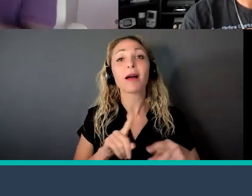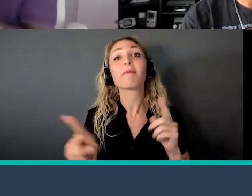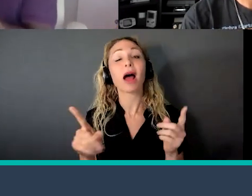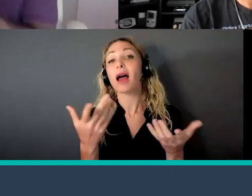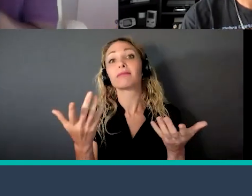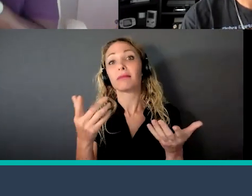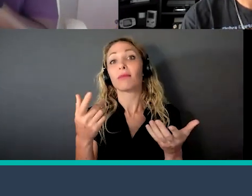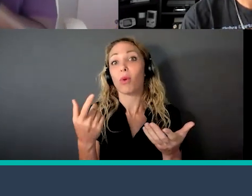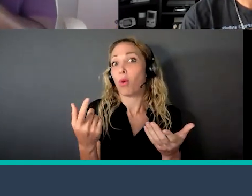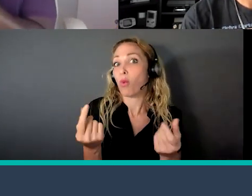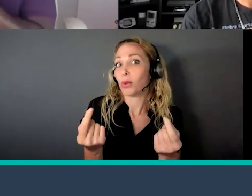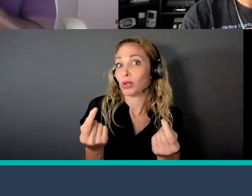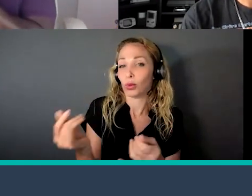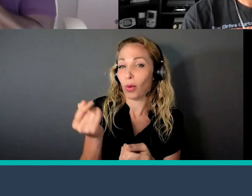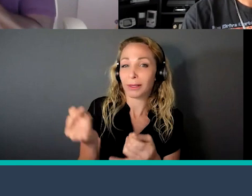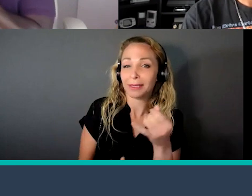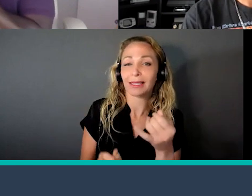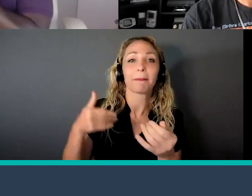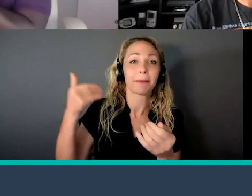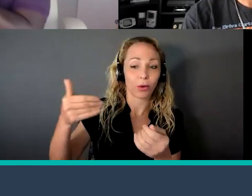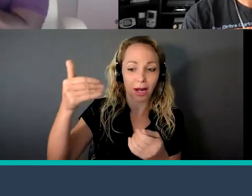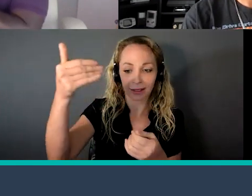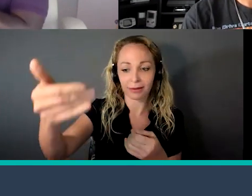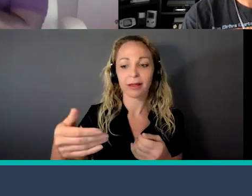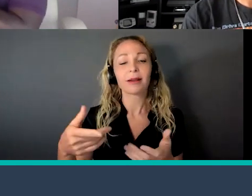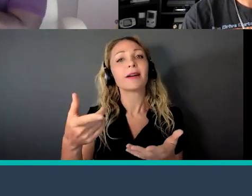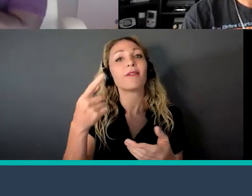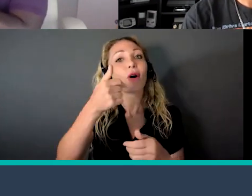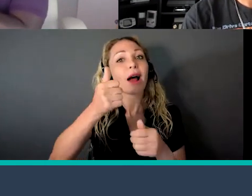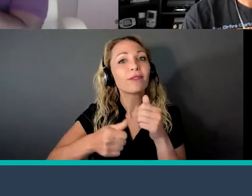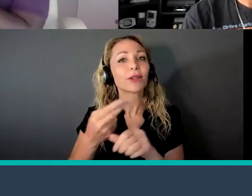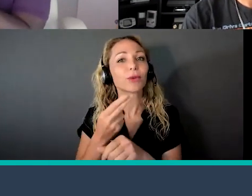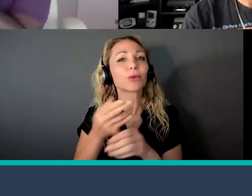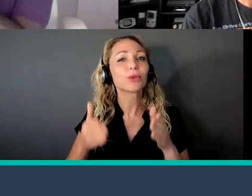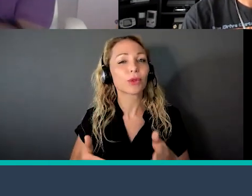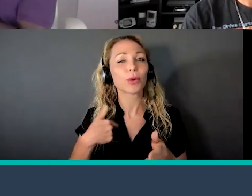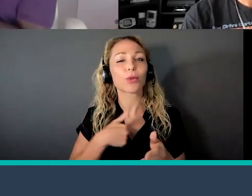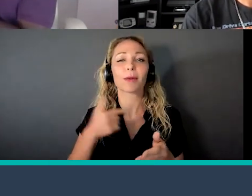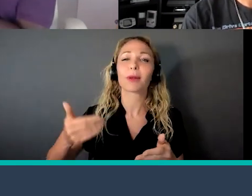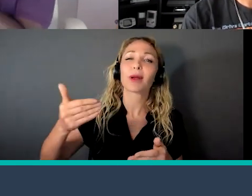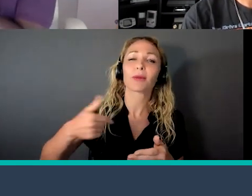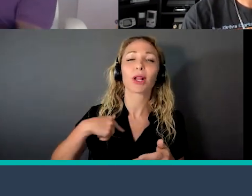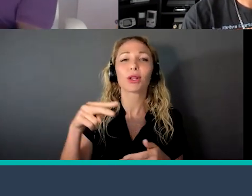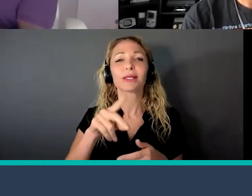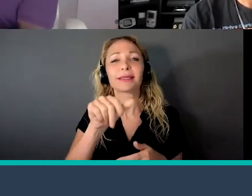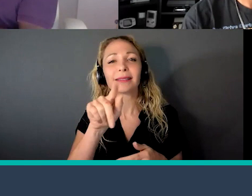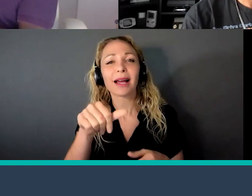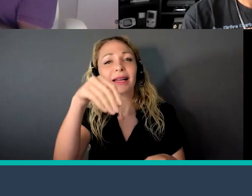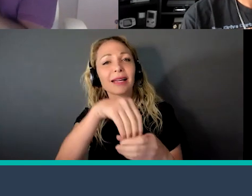EVERY USER WE ARE PERIODICALLY LOOKING AT THE DATA IN THE APP USER CONFIG TABLE. ATTEMPTING TO SEE WHAT IS NEW AND CHANGED.